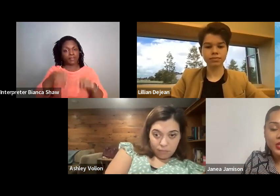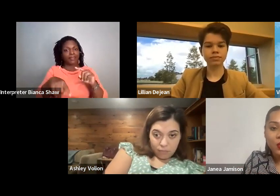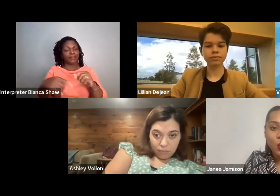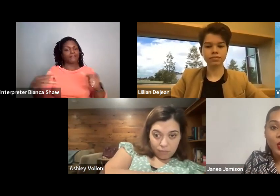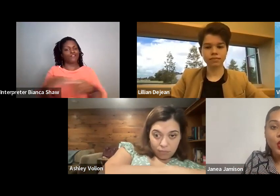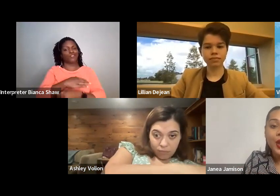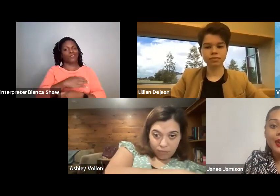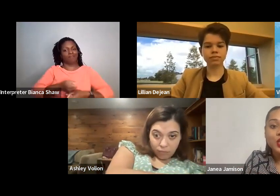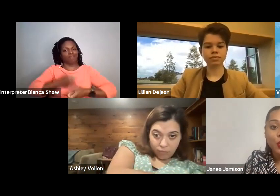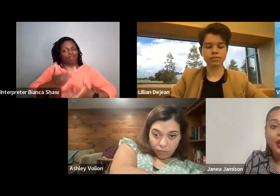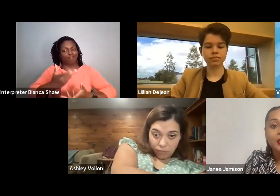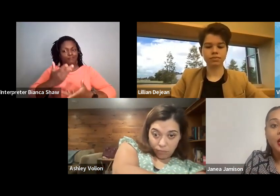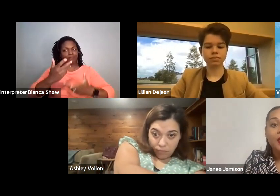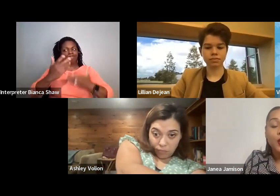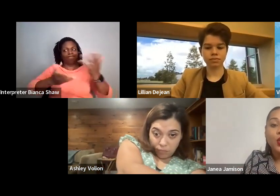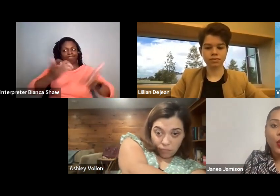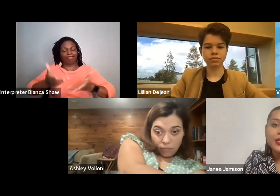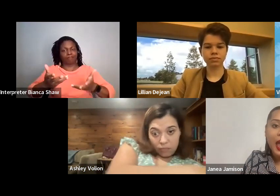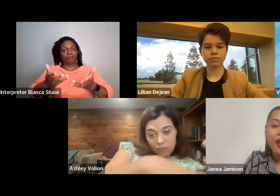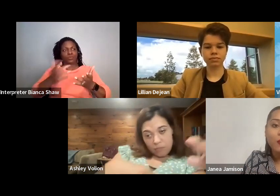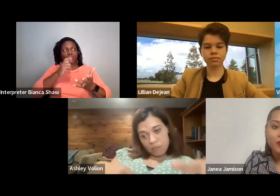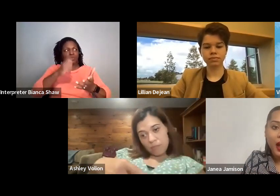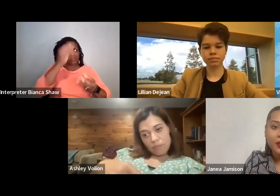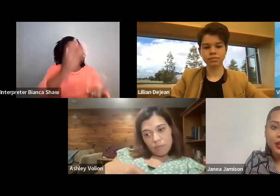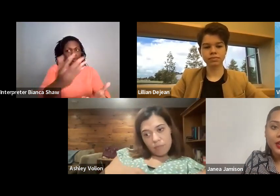communicate with someone or you can't express that your rights have been violated.